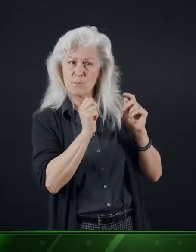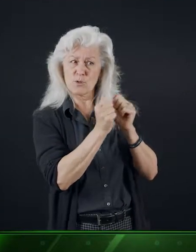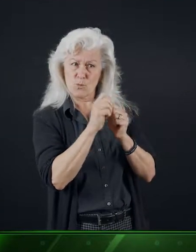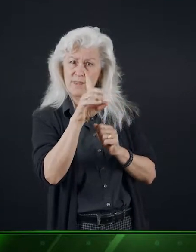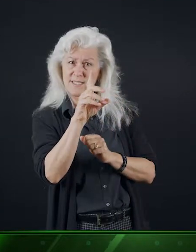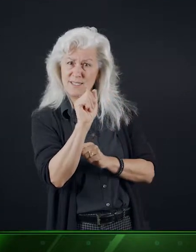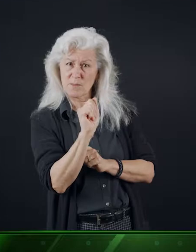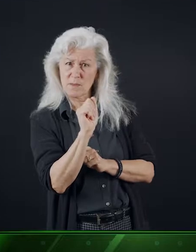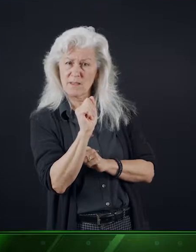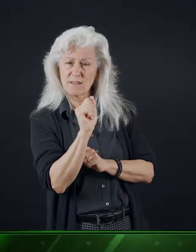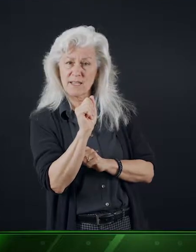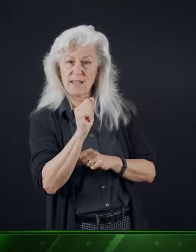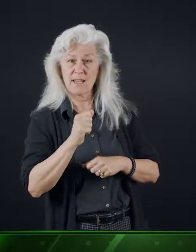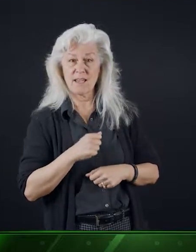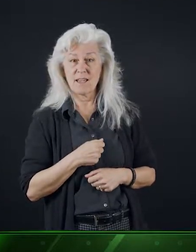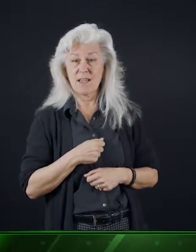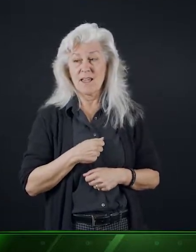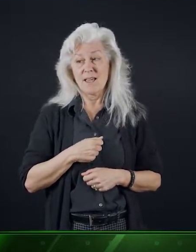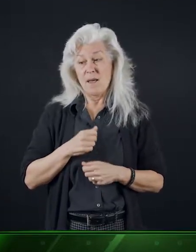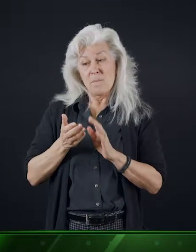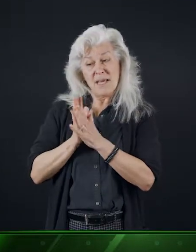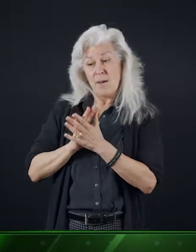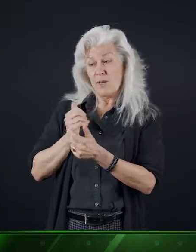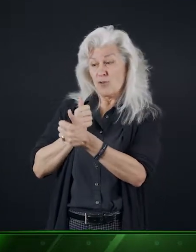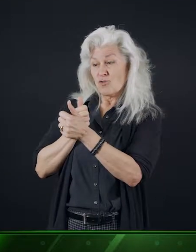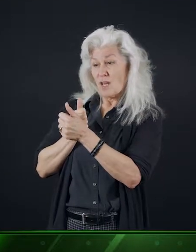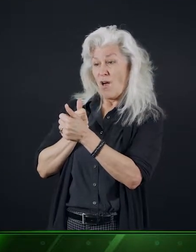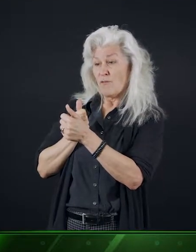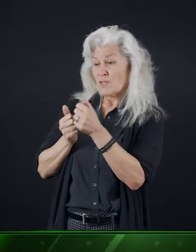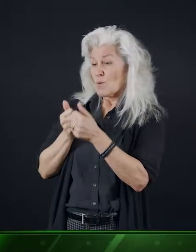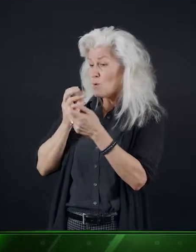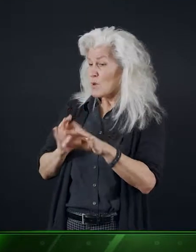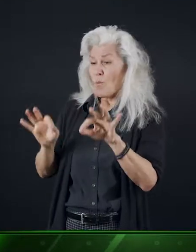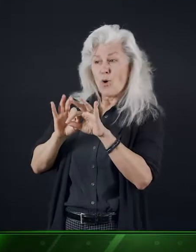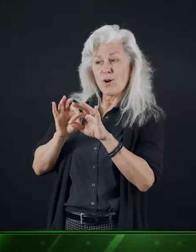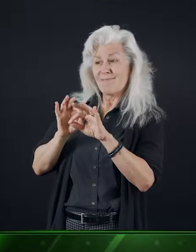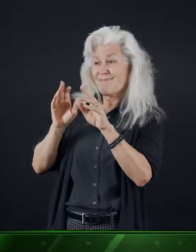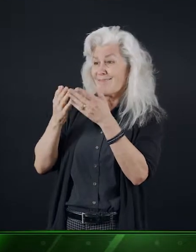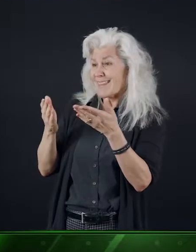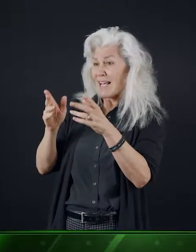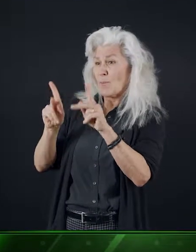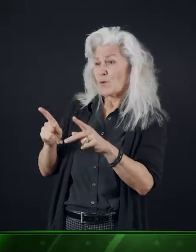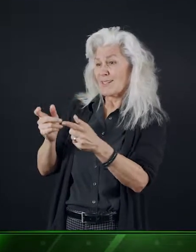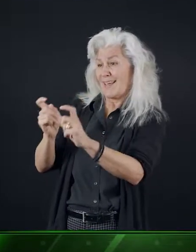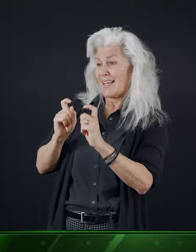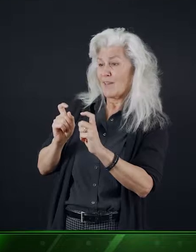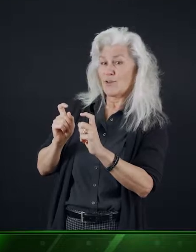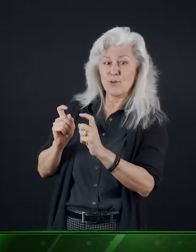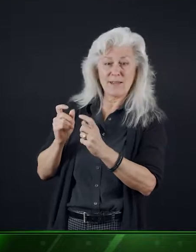Being able to be yourself is the most important thing that anybody can give you. And so having, again, the opportunity to have somebody say to you,